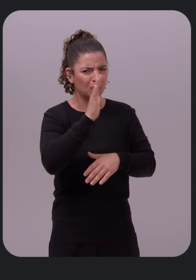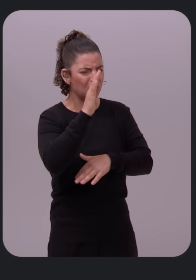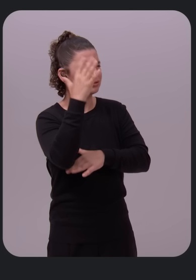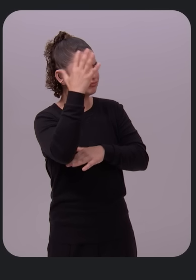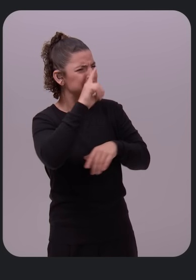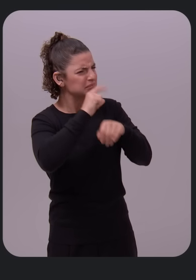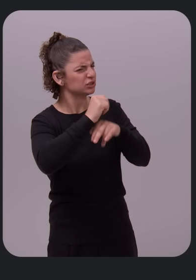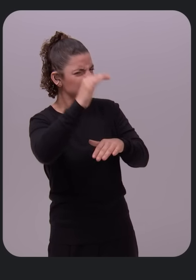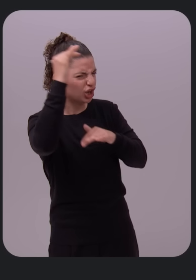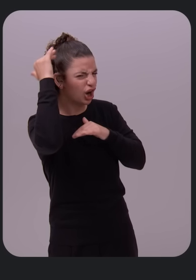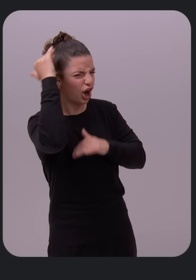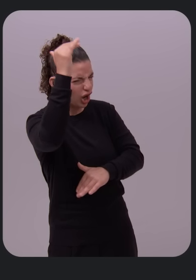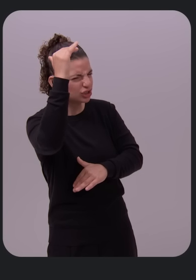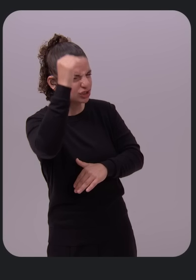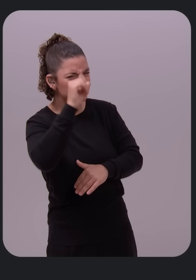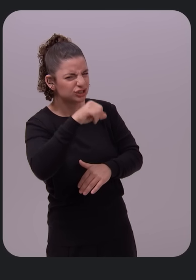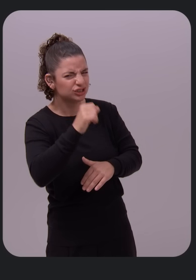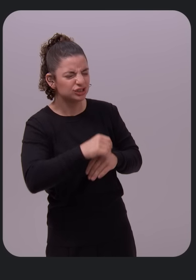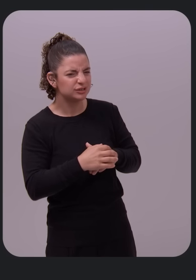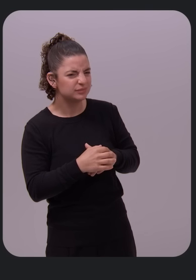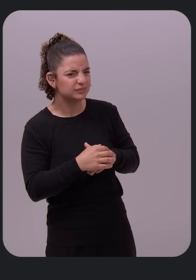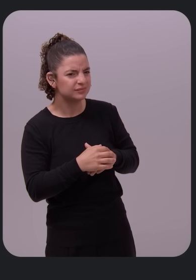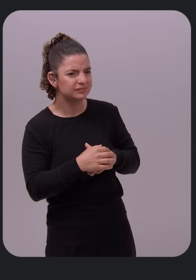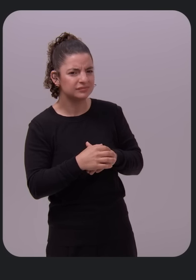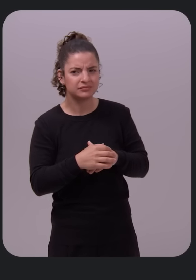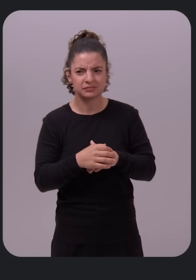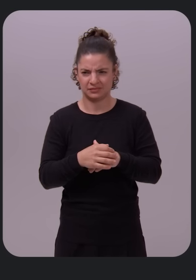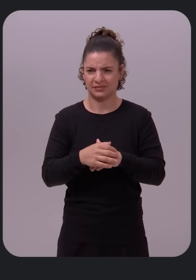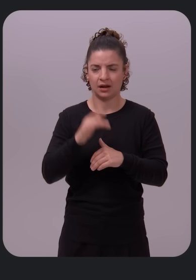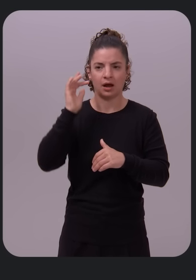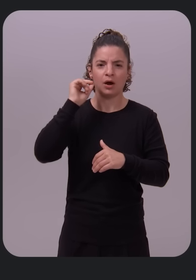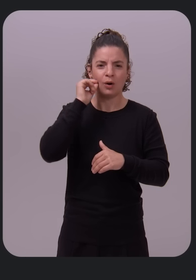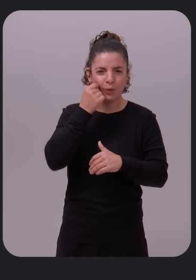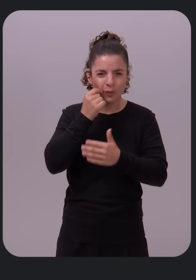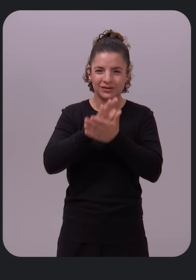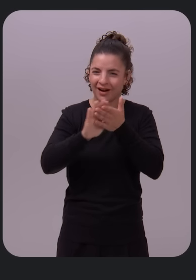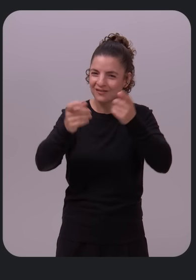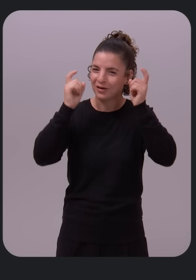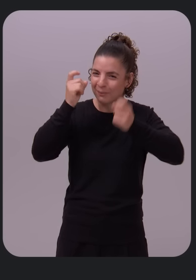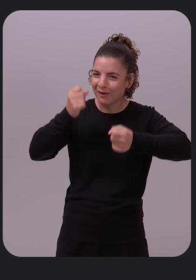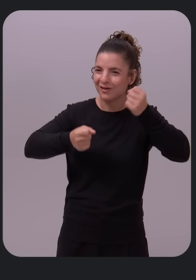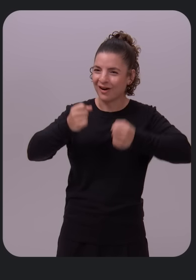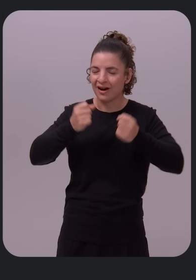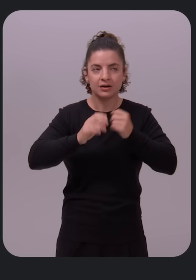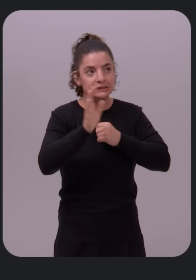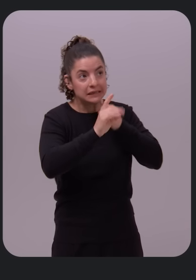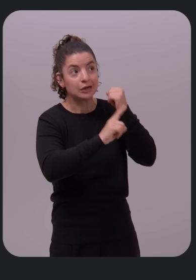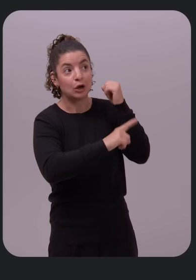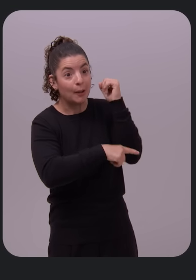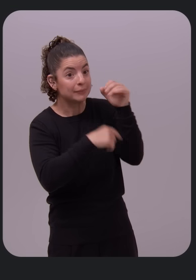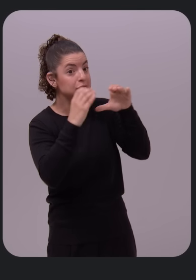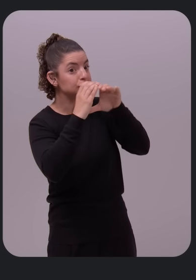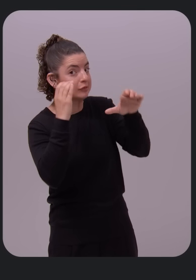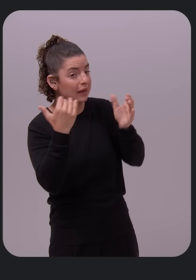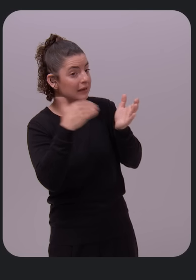They're actually pretty tall. Sick convertible. Garbage truck again. Anything else?